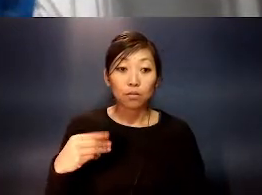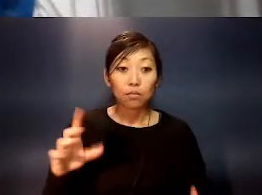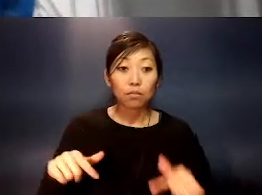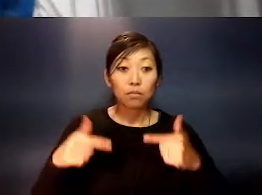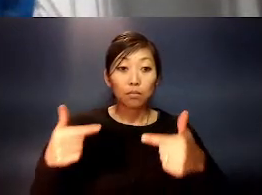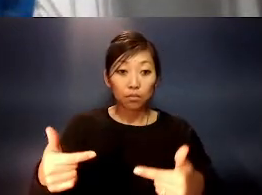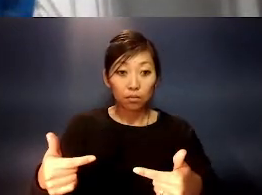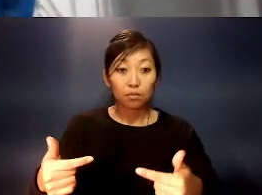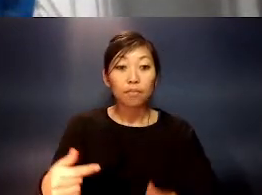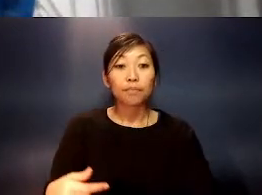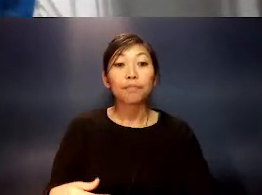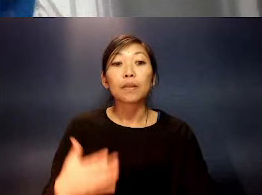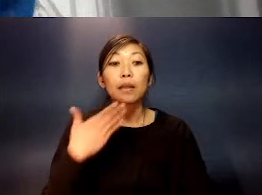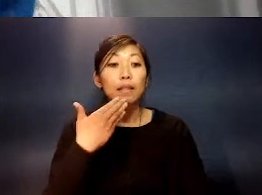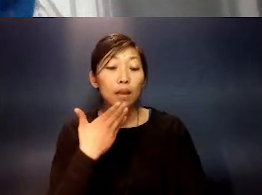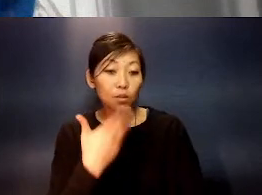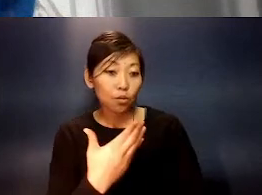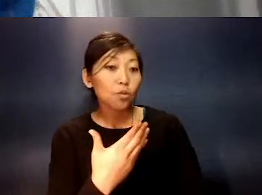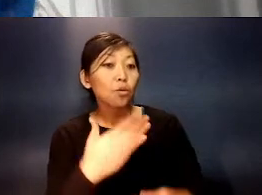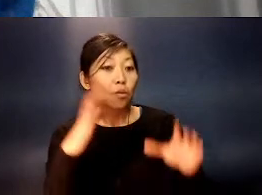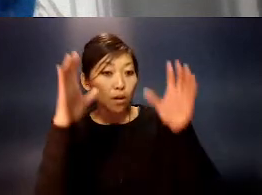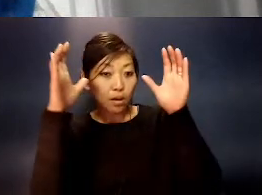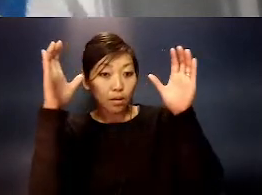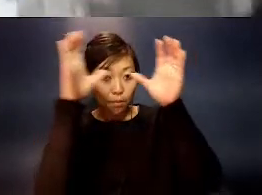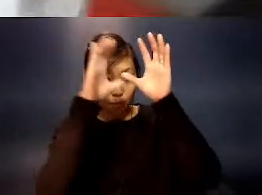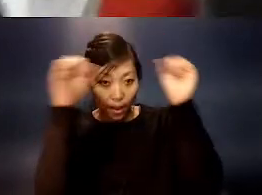I PUT MYSELF IN QUEUE REALLY TO PLEAD WITH MY FELLOW RESIDENTS OF MINNEAPOLIS.